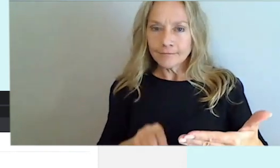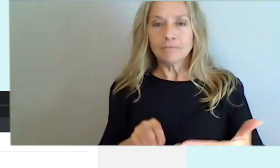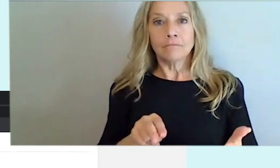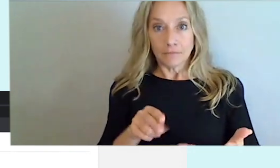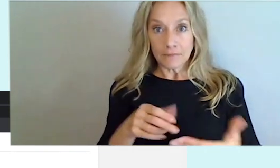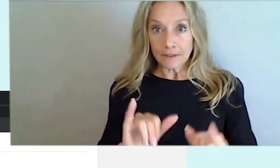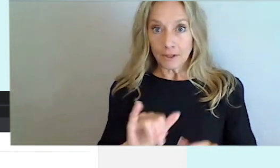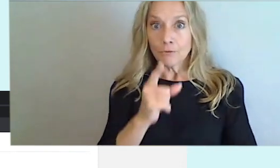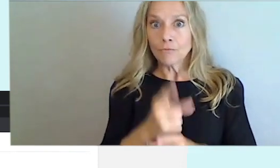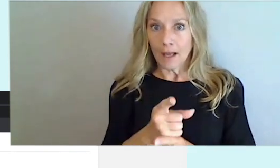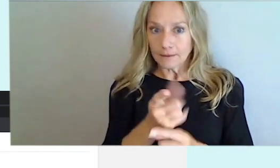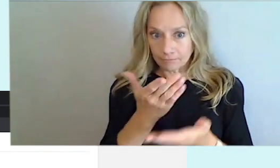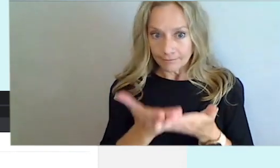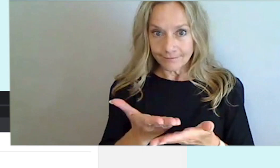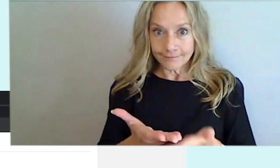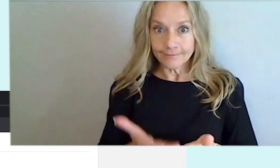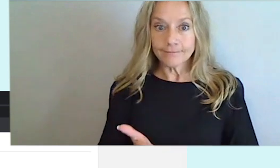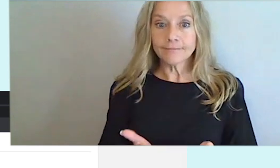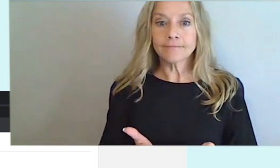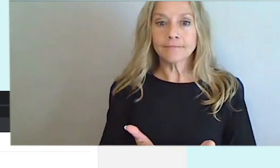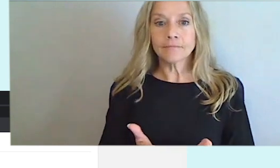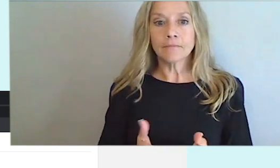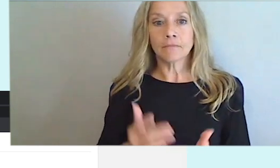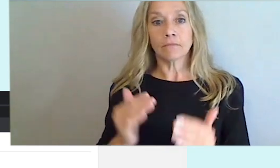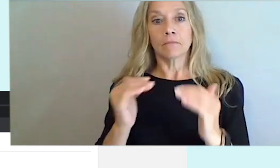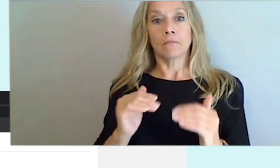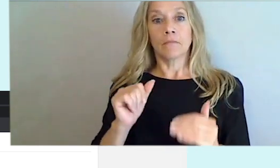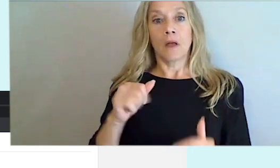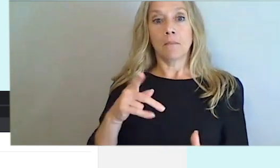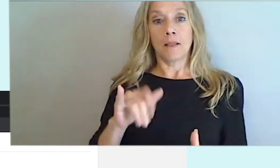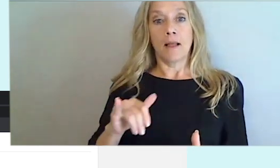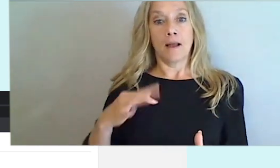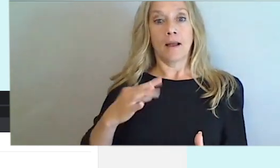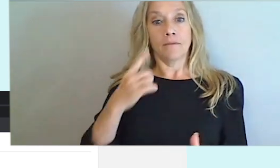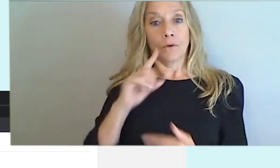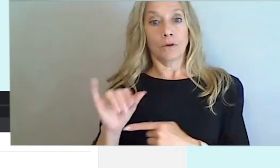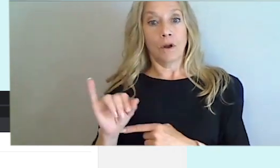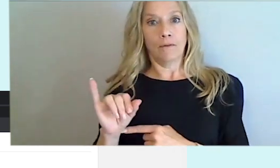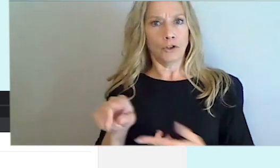In the applying for coverage section. Review the information on file and make sure it is still correct.